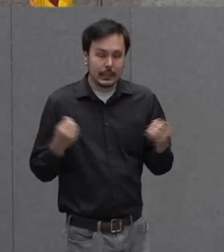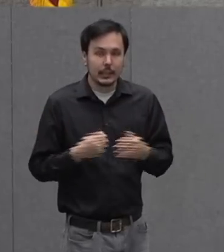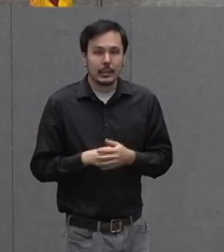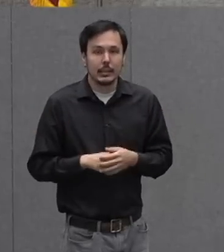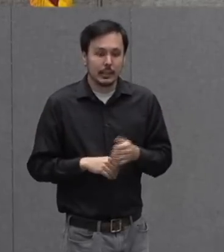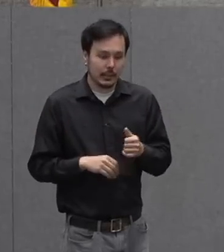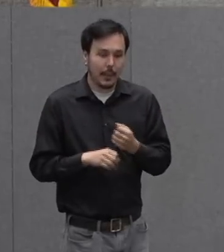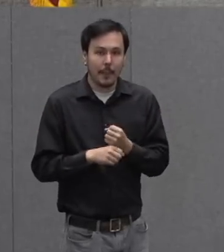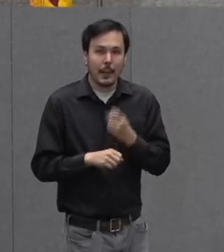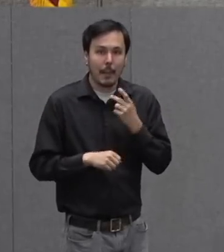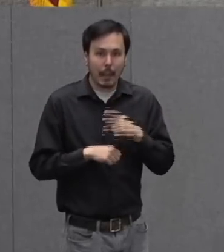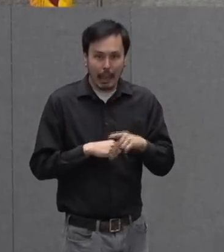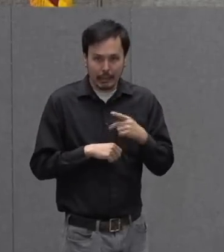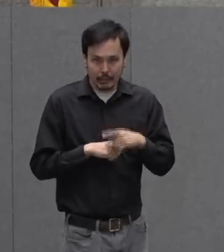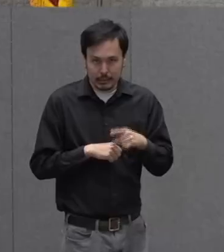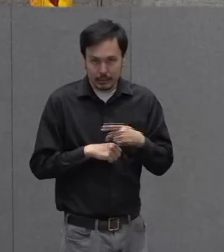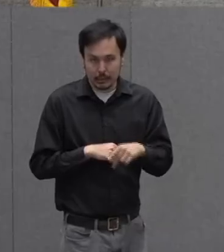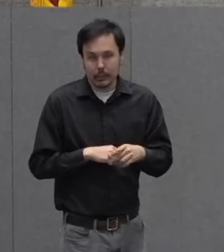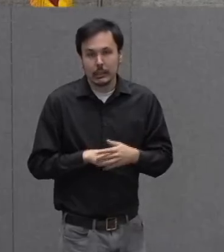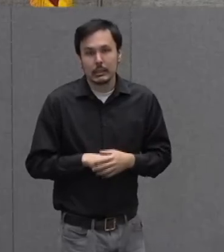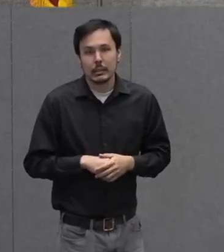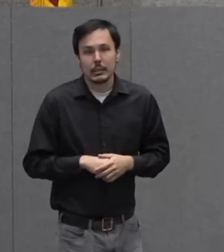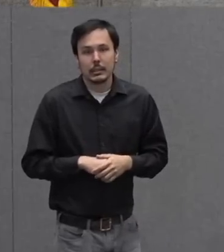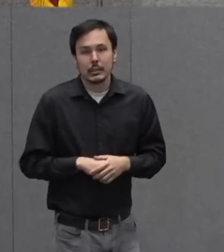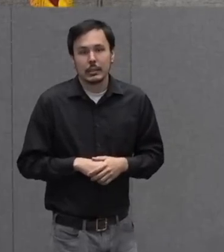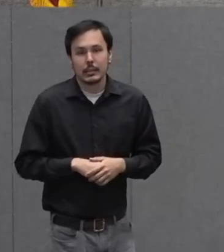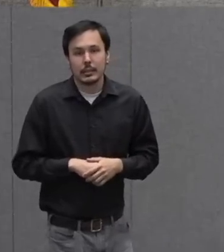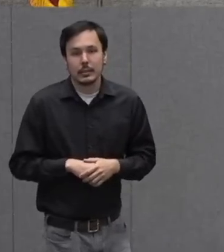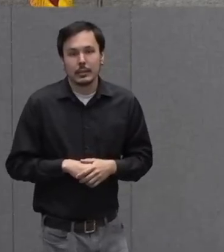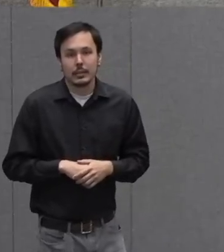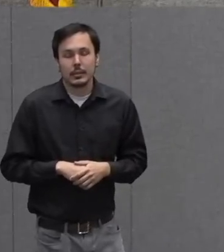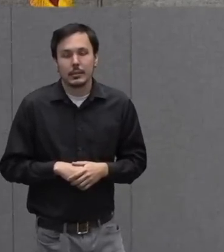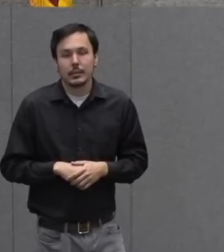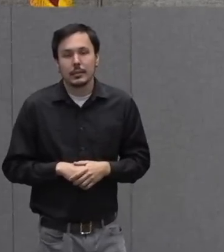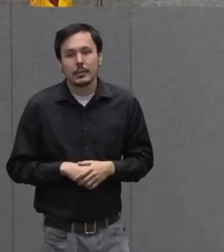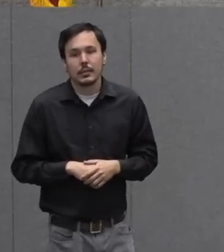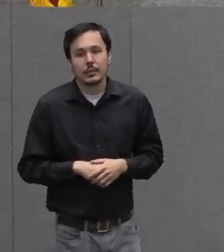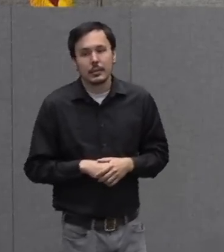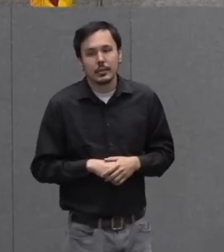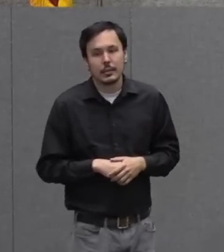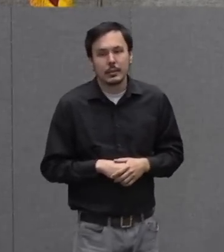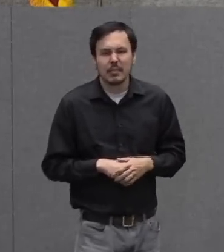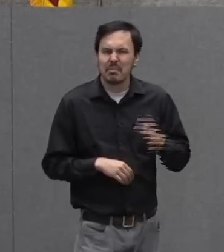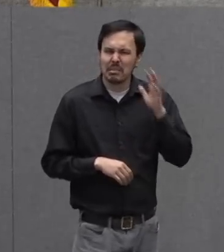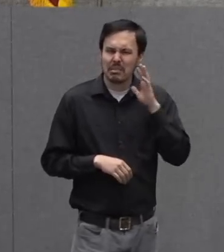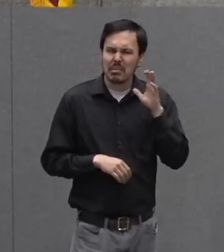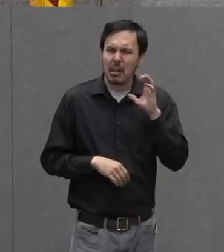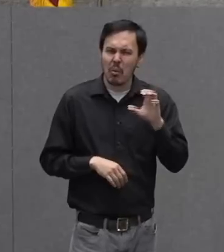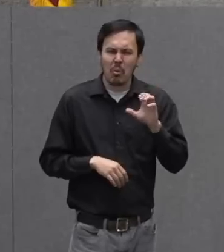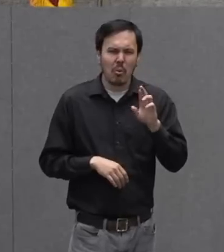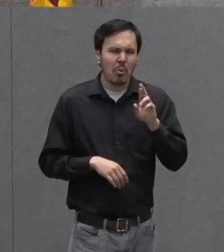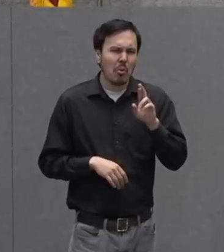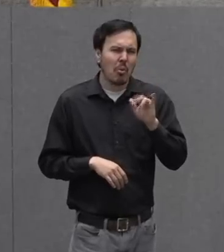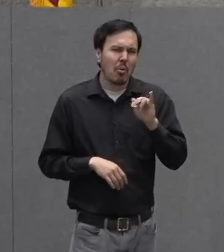It's made of plastic. (plastic crunching) Sounds crinkly, comes to my mind.